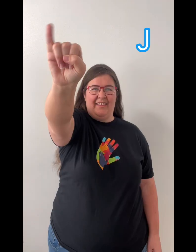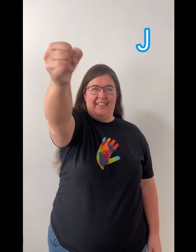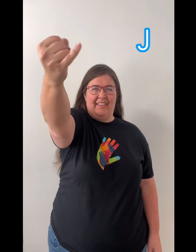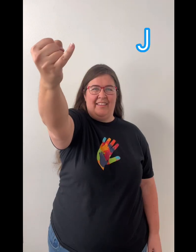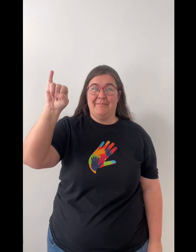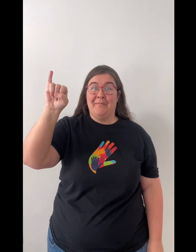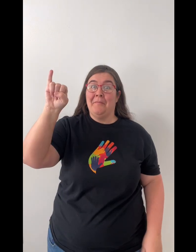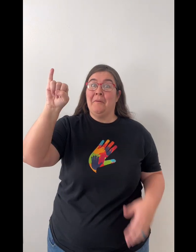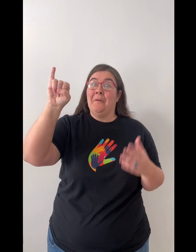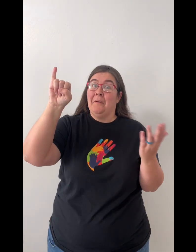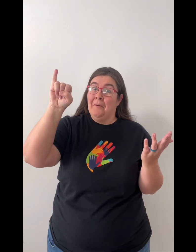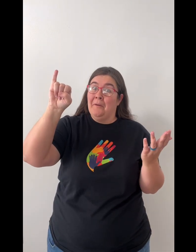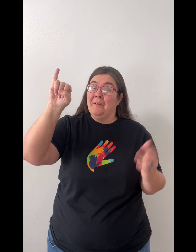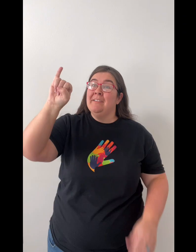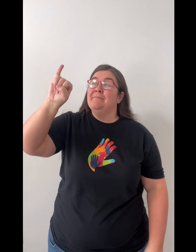How to sign J in ASL